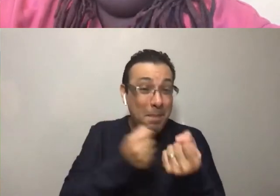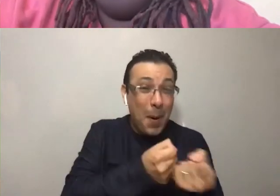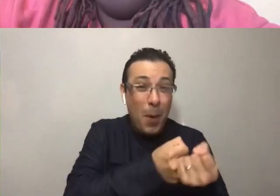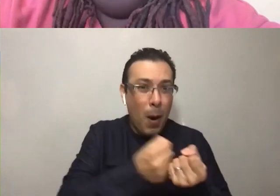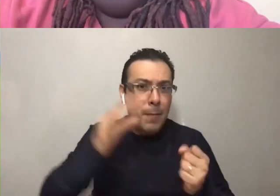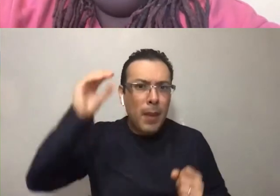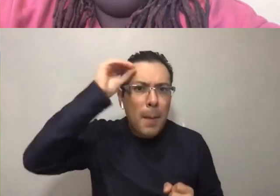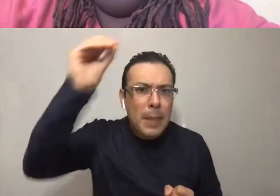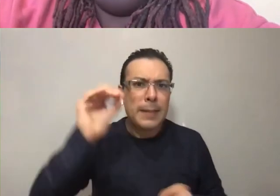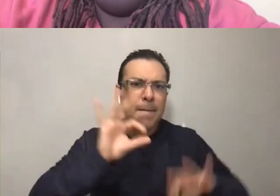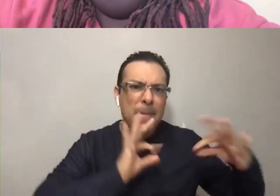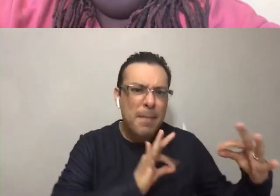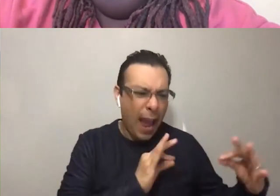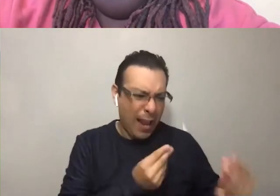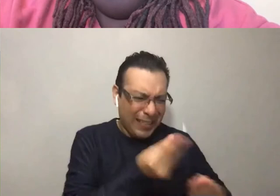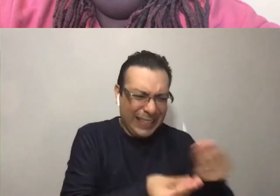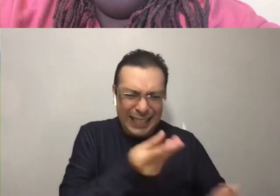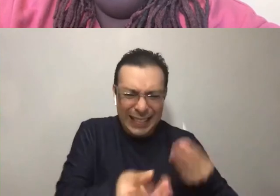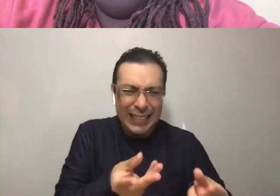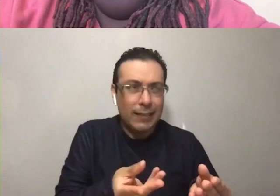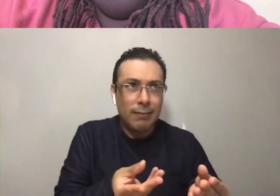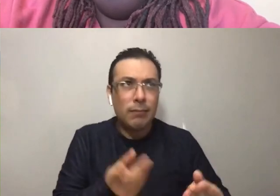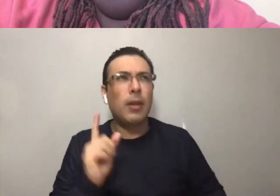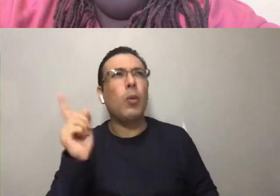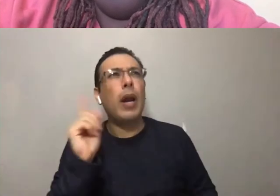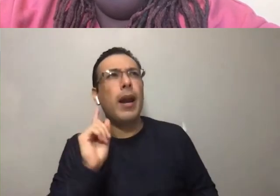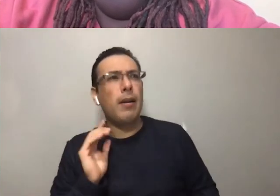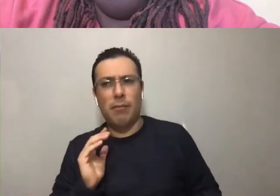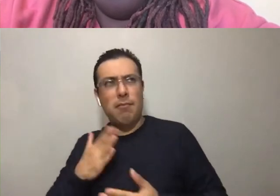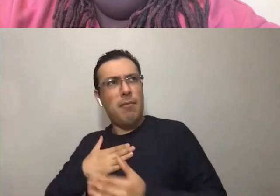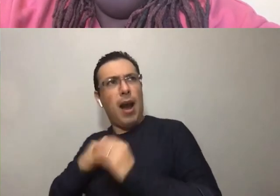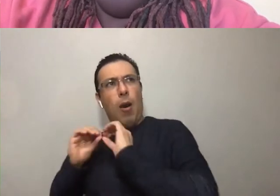Some of us could really use that influx of funding to do some really, really critical work.